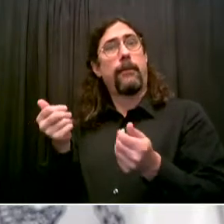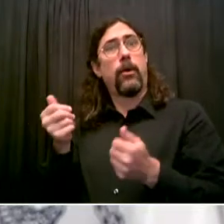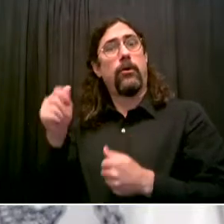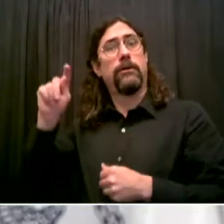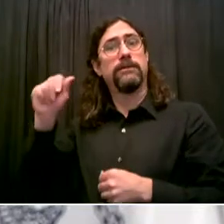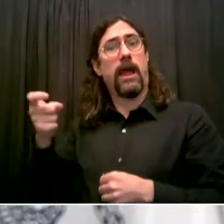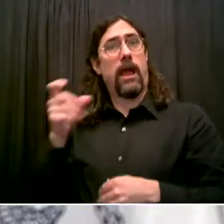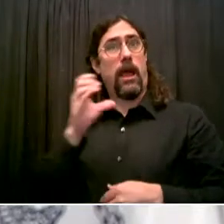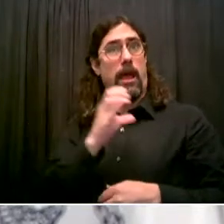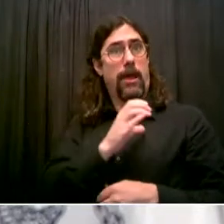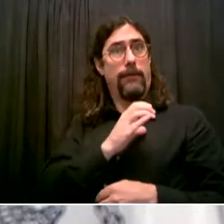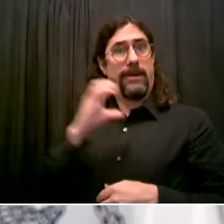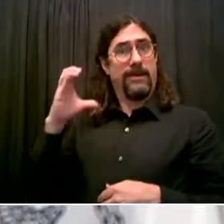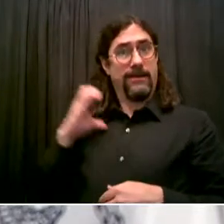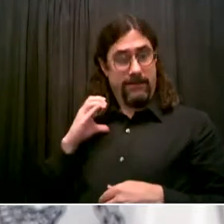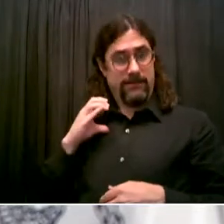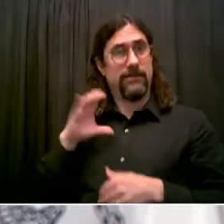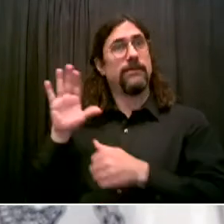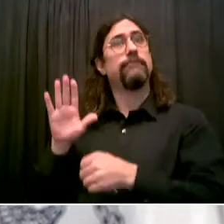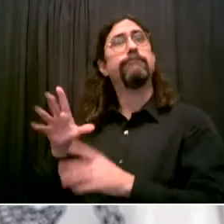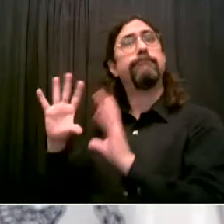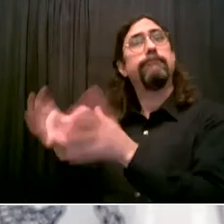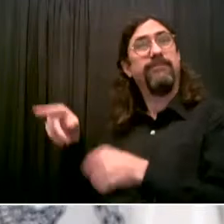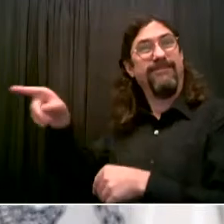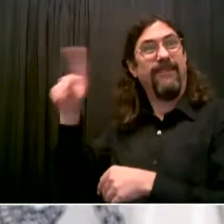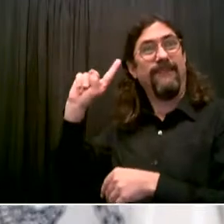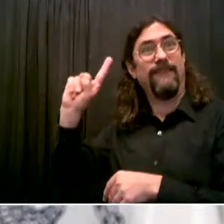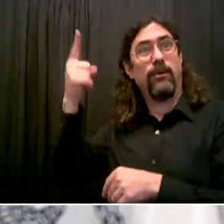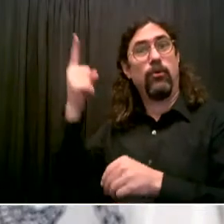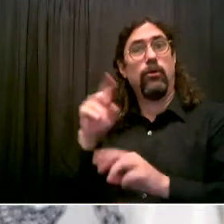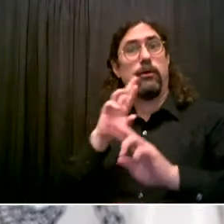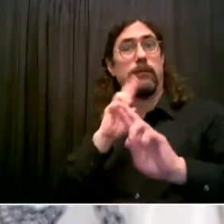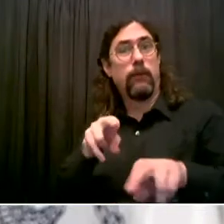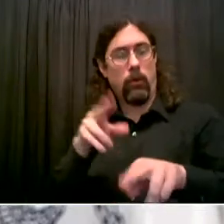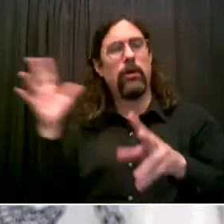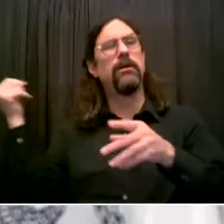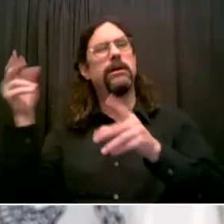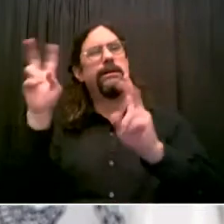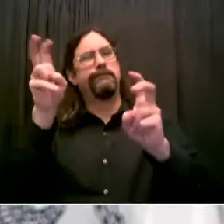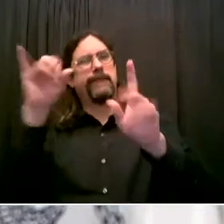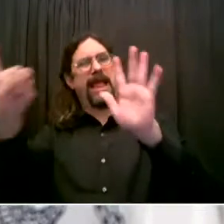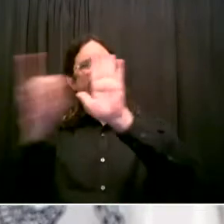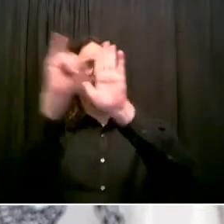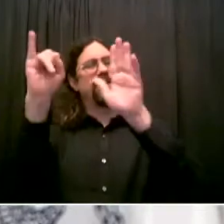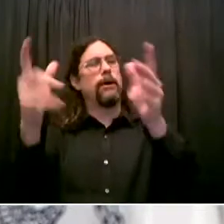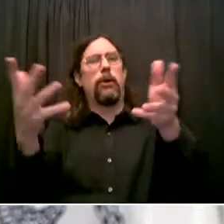FIRST REPORT FROM THE OPPREY RTTA X COMMSSIION, AND LAID OUT THE FRAMEWORK WITH THE TYPES OF REFORMS THAT WE